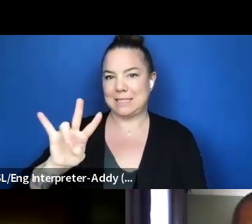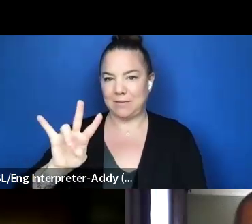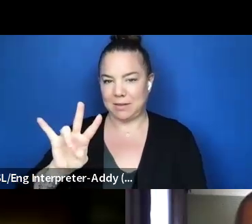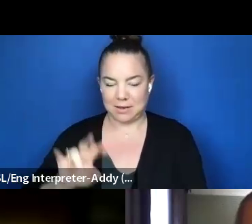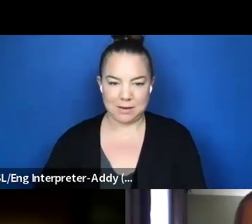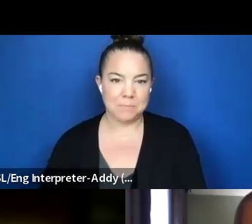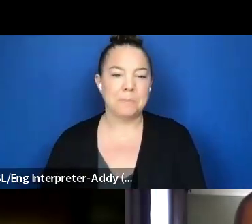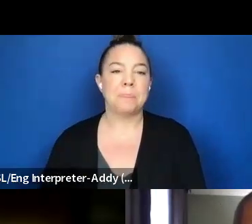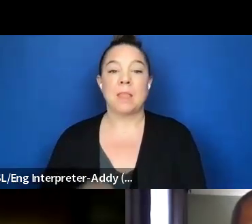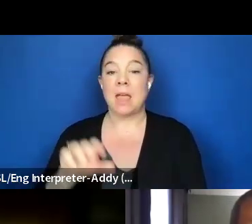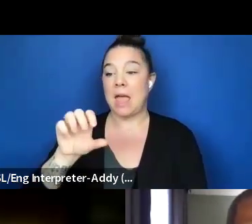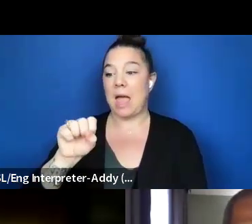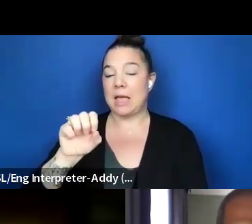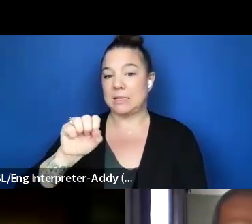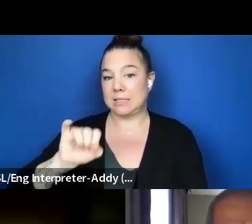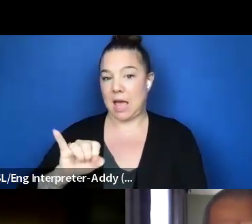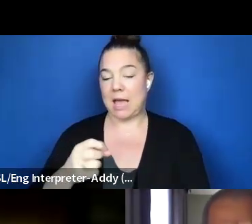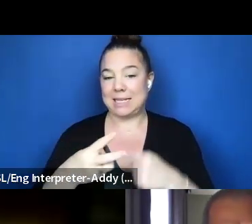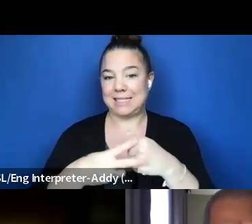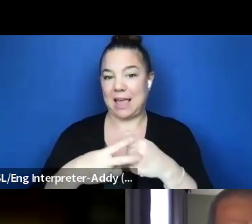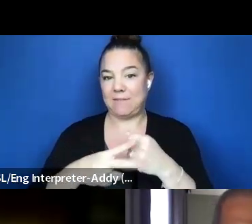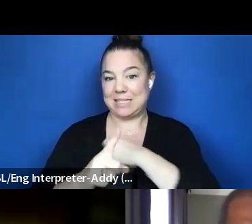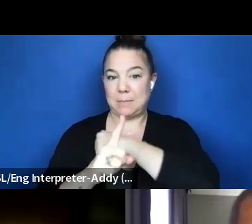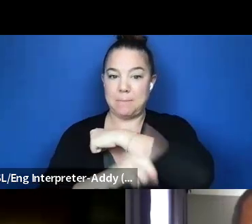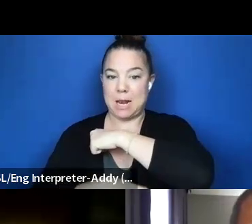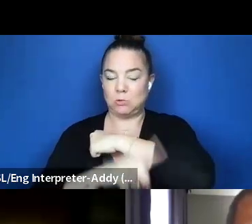Adeleigh Belyeu: The SSI Savings Penalty Elimination Act.